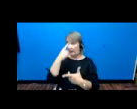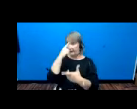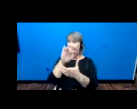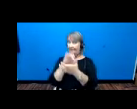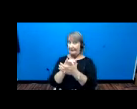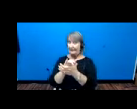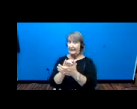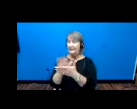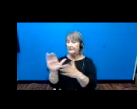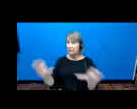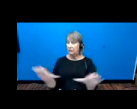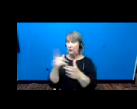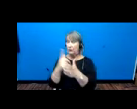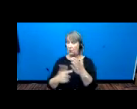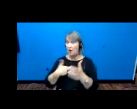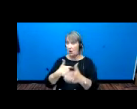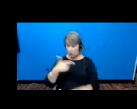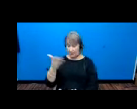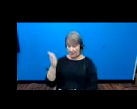and so you'll see that Kris has joined us.